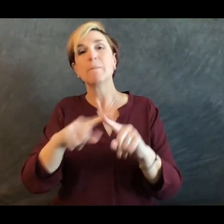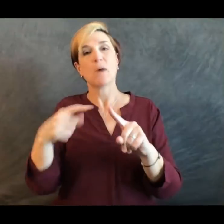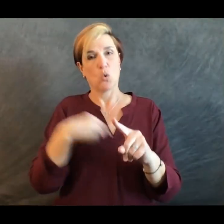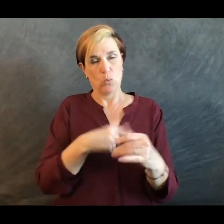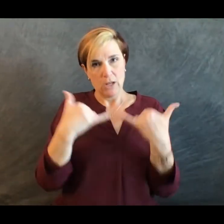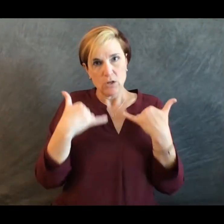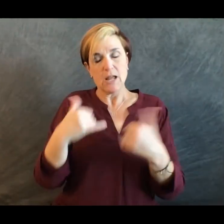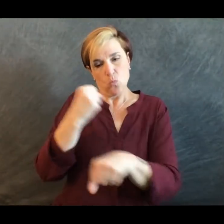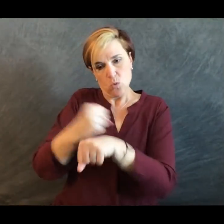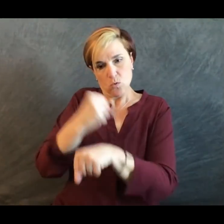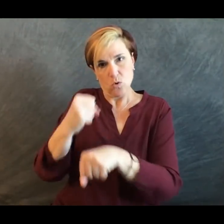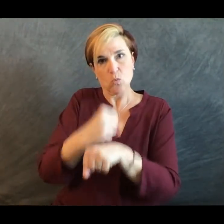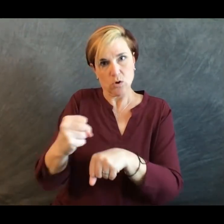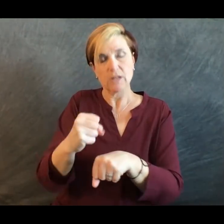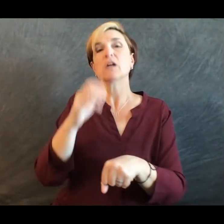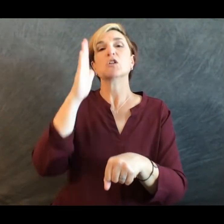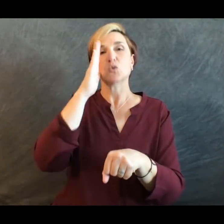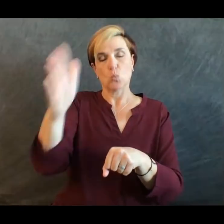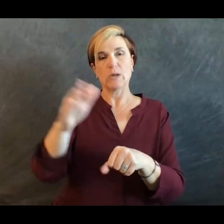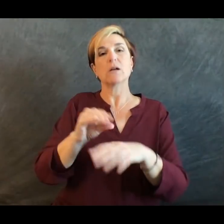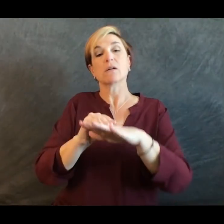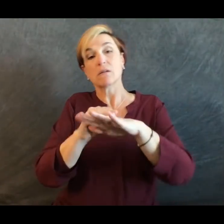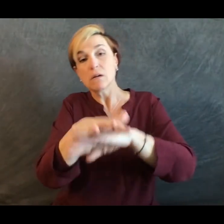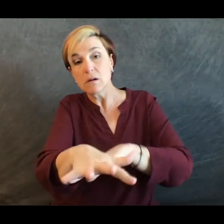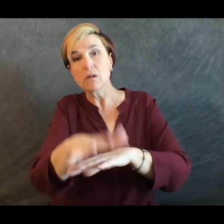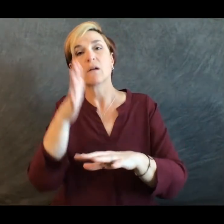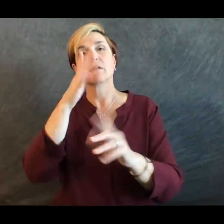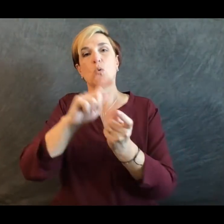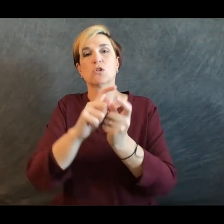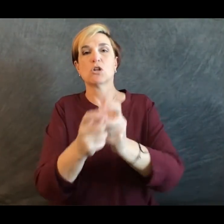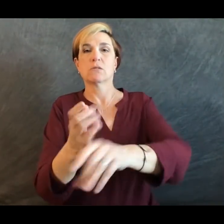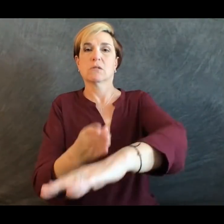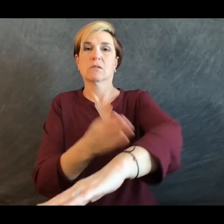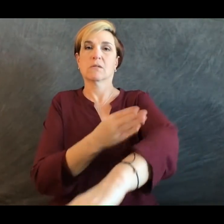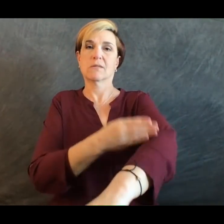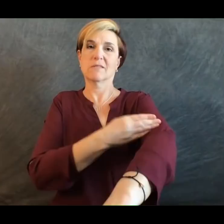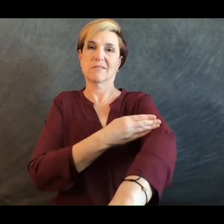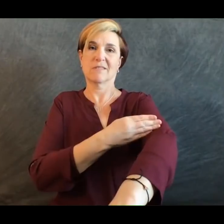nothing less than the fate of our families and friends my family and